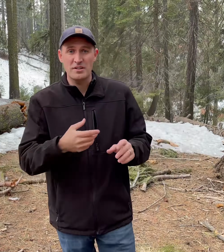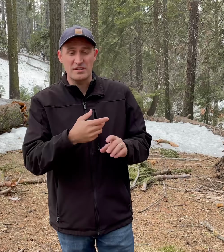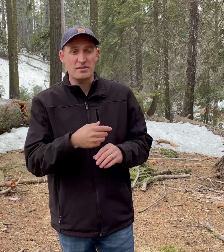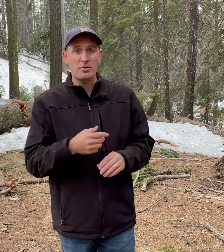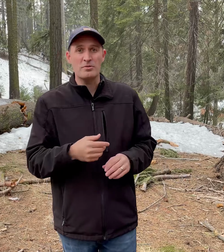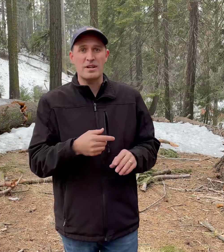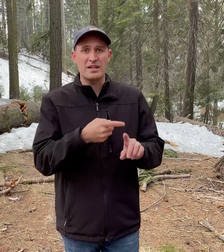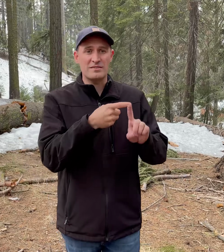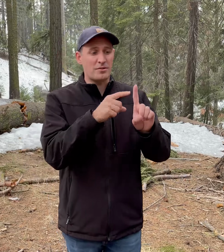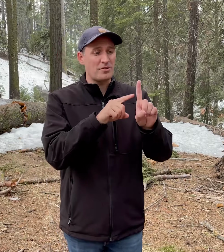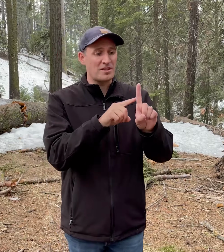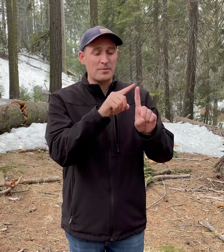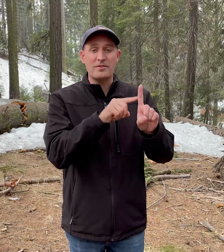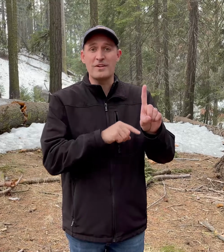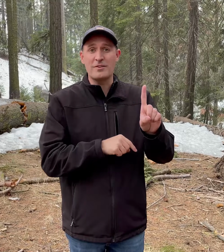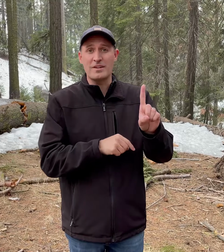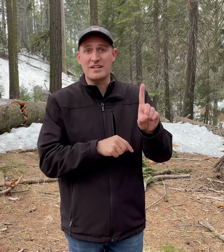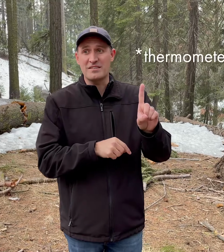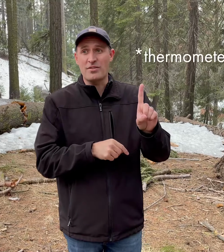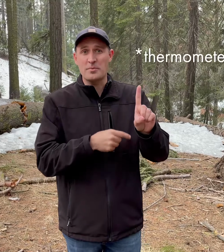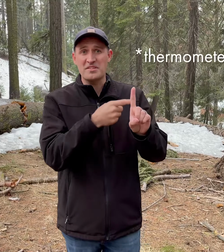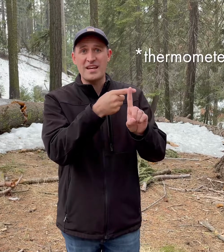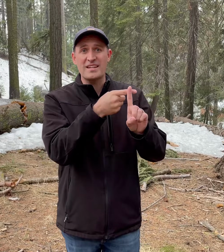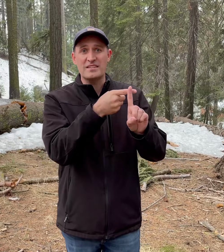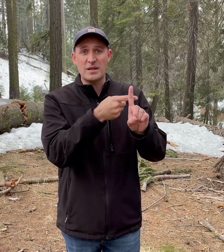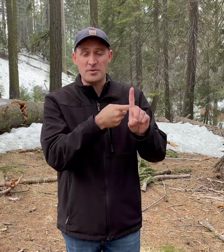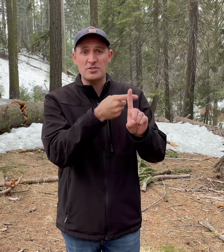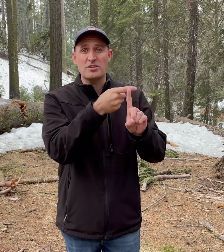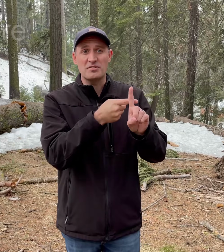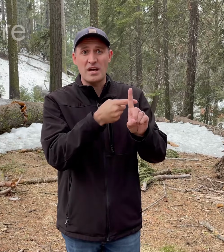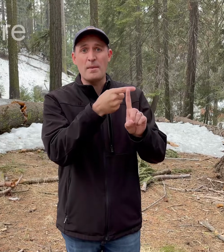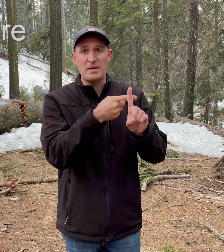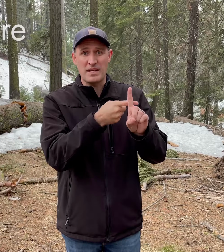it's cold so you set up your finger like it's a thermostat and the temperature goes up and down